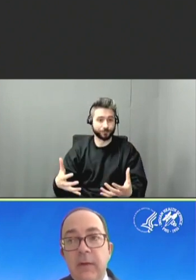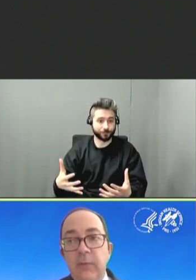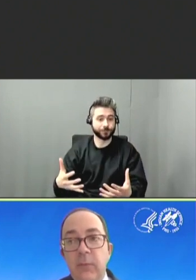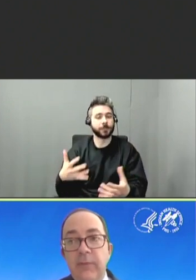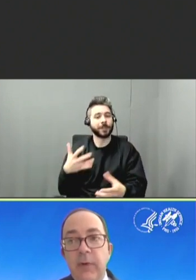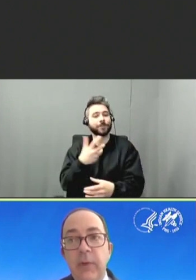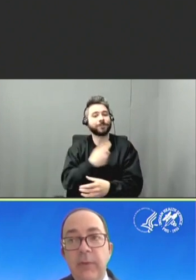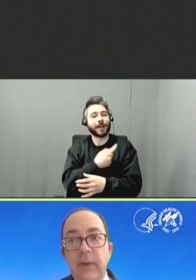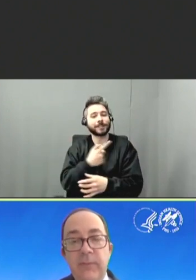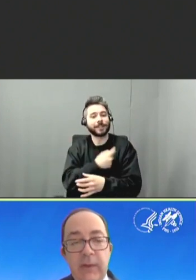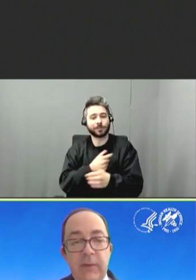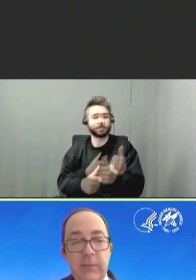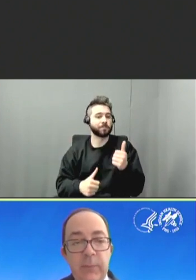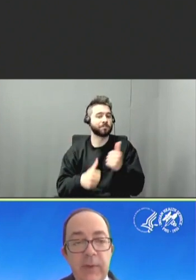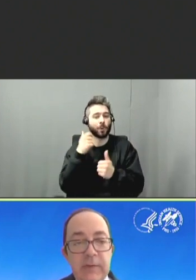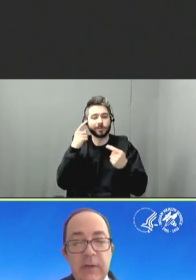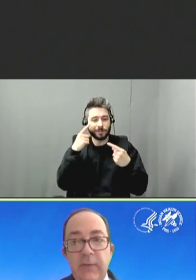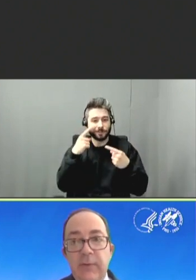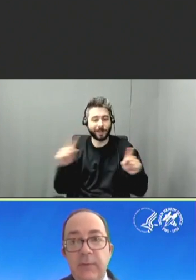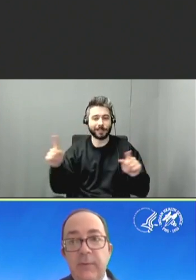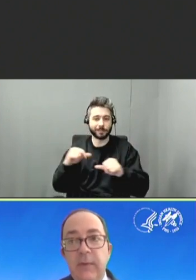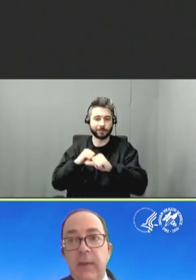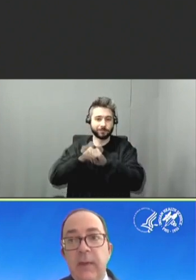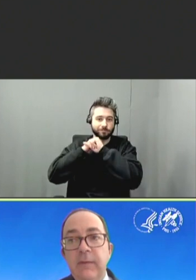Vaccination is one of our most effective prevention efforts.